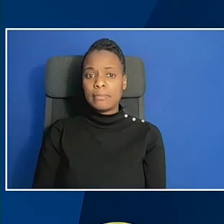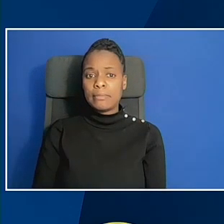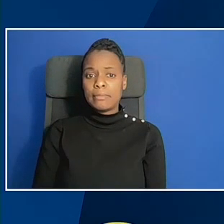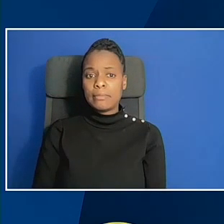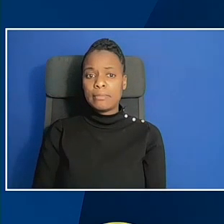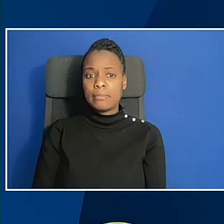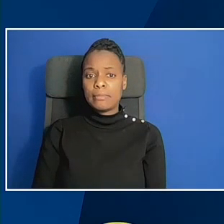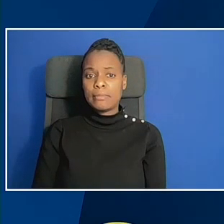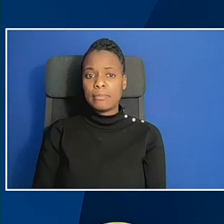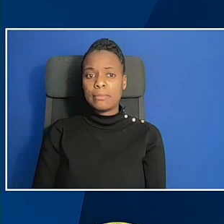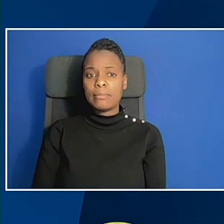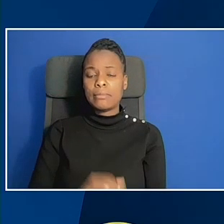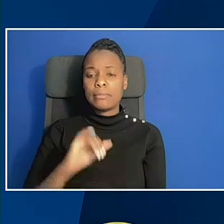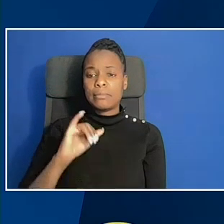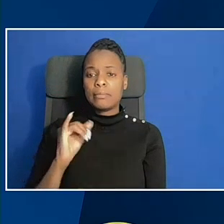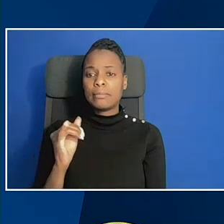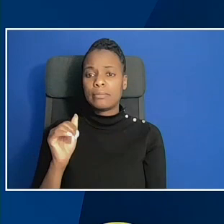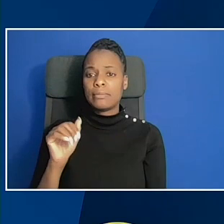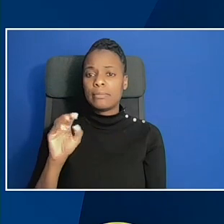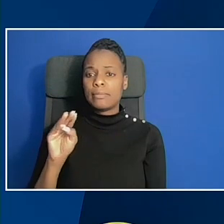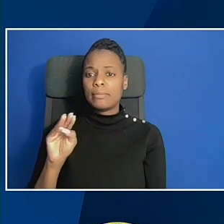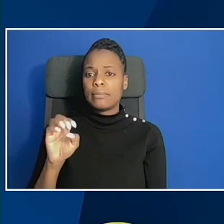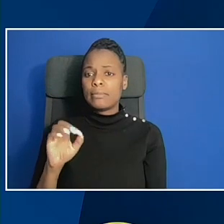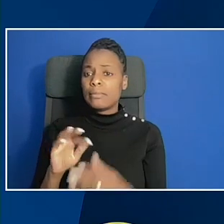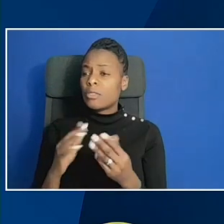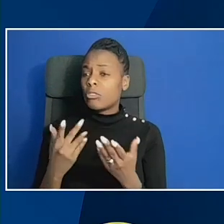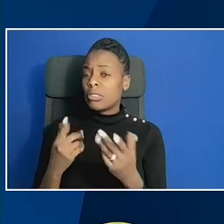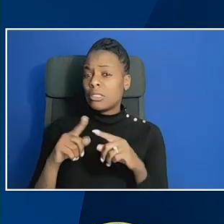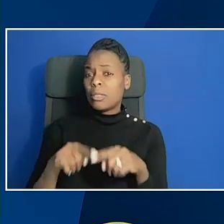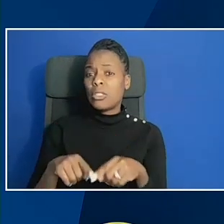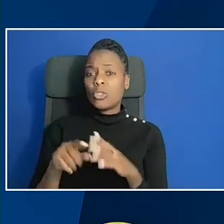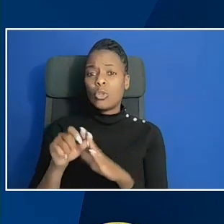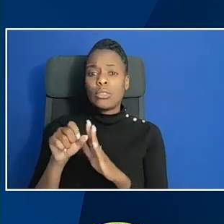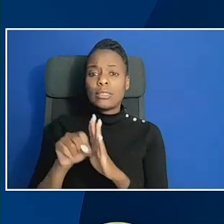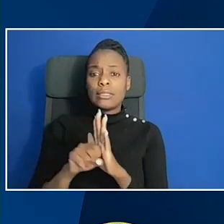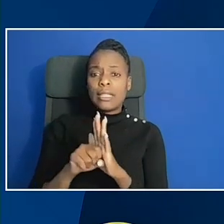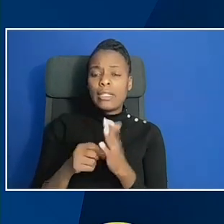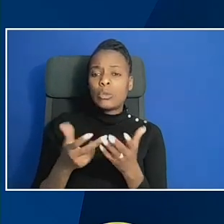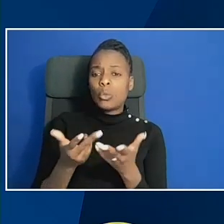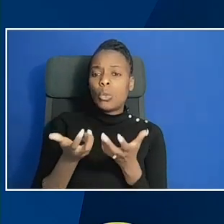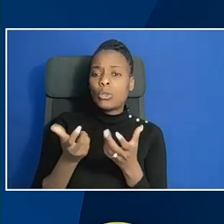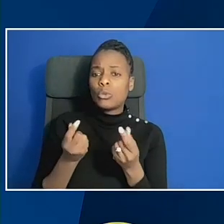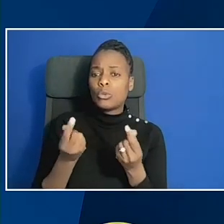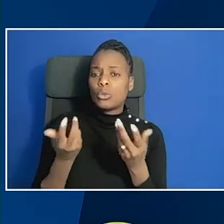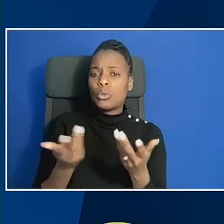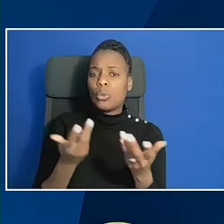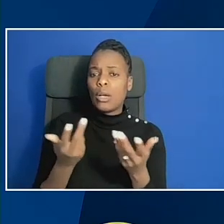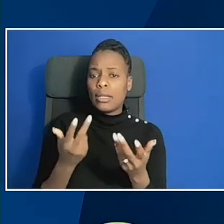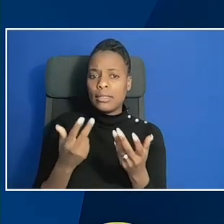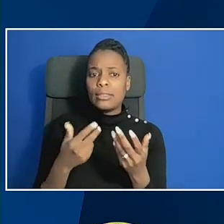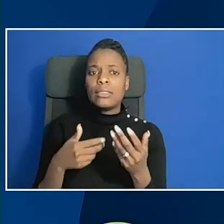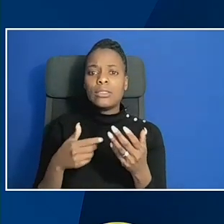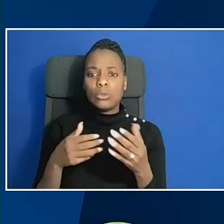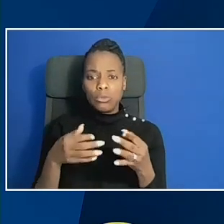I think it's a question of what the states want to do to reach the determination that they have to make, but I'll think about it some more. Thanks.